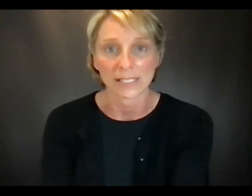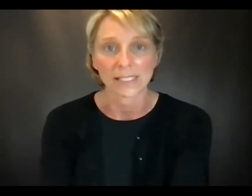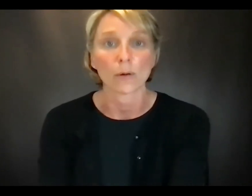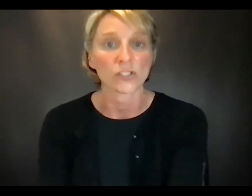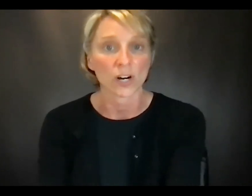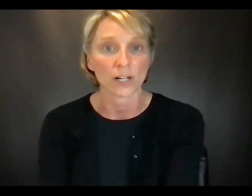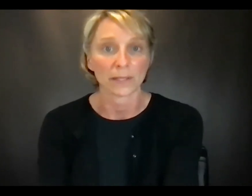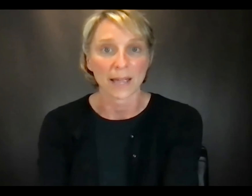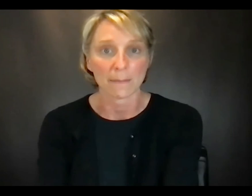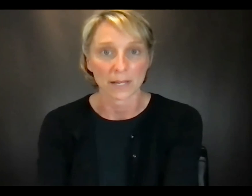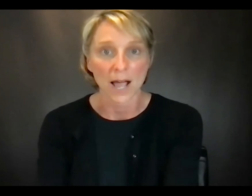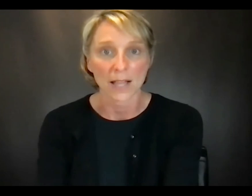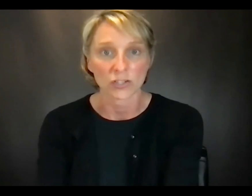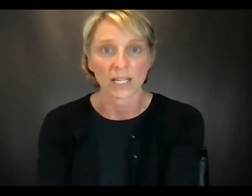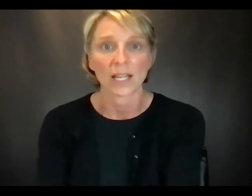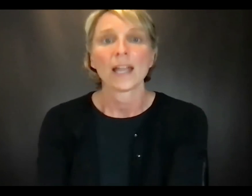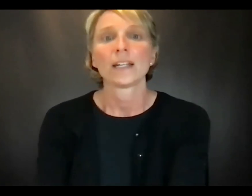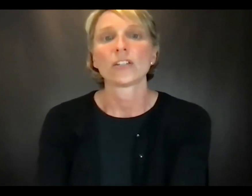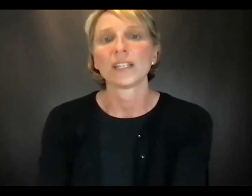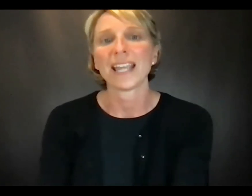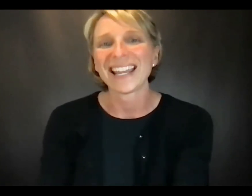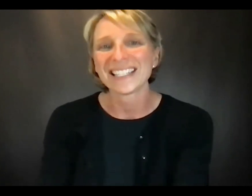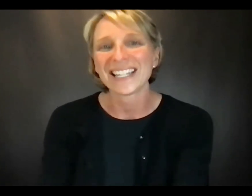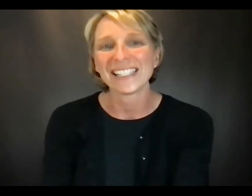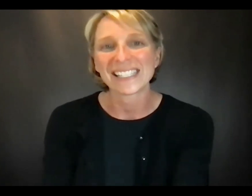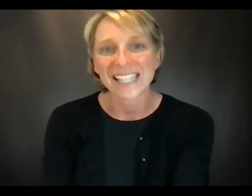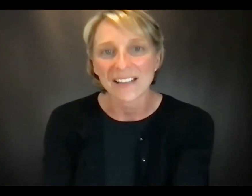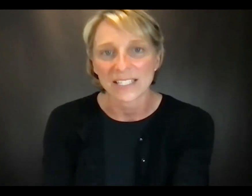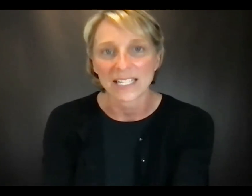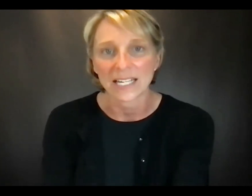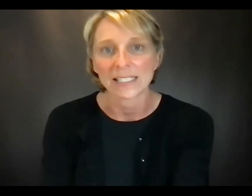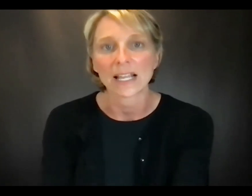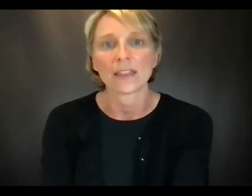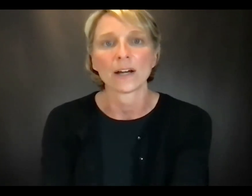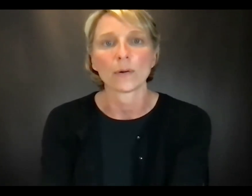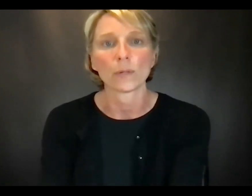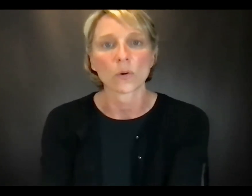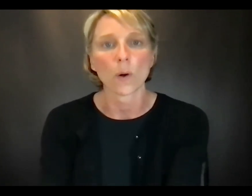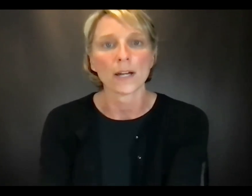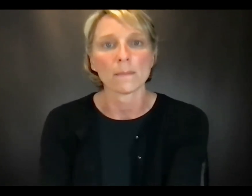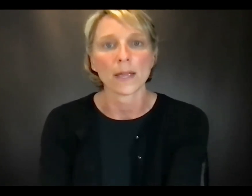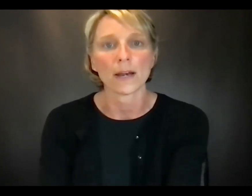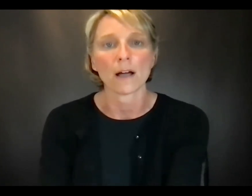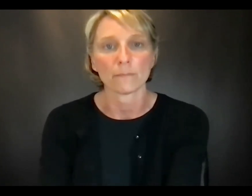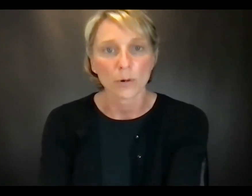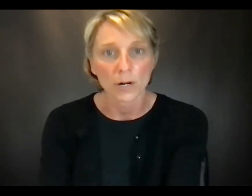so we started with that methodology. During the 1870s, there was quite a bit of push